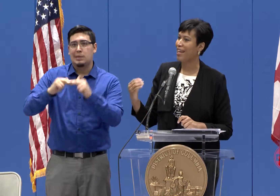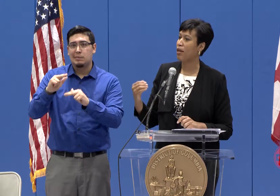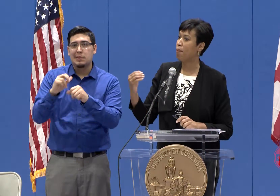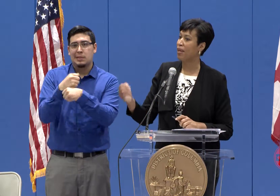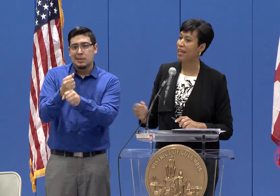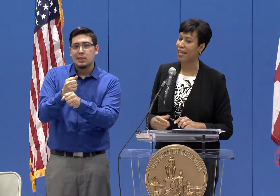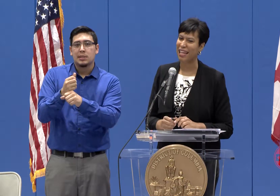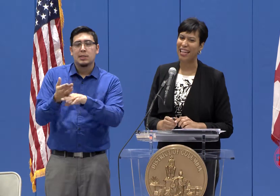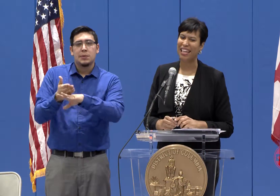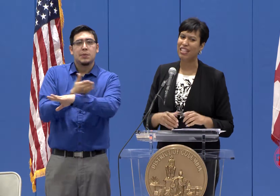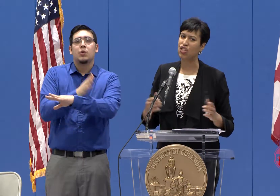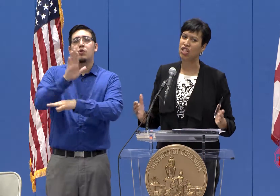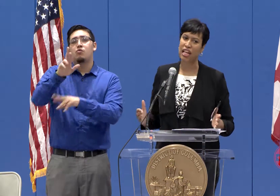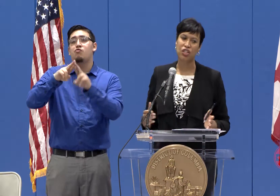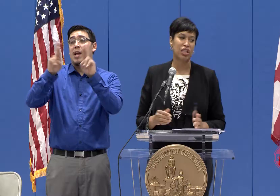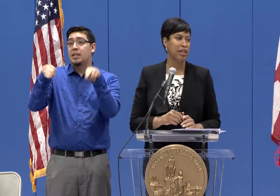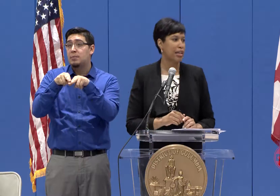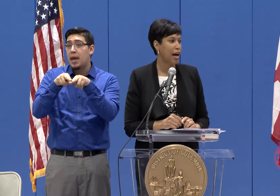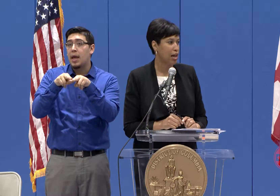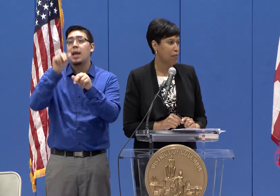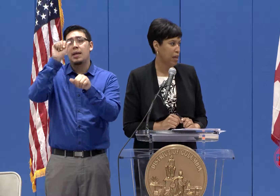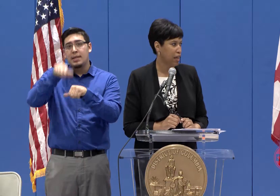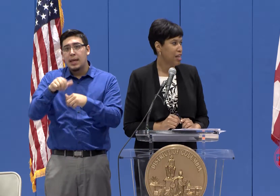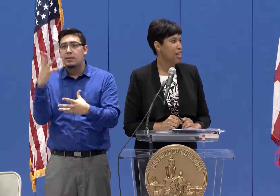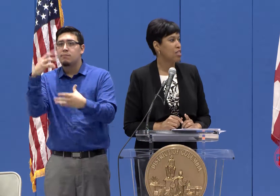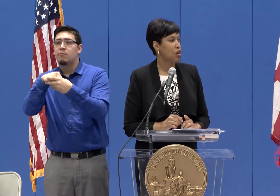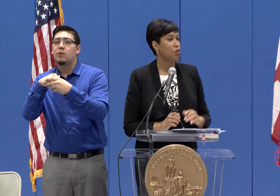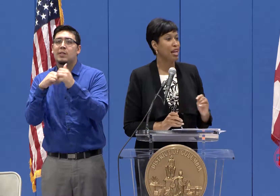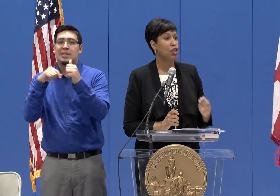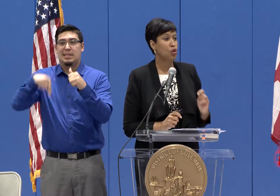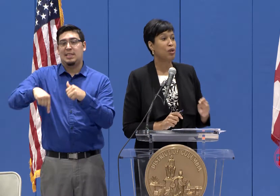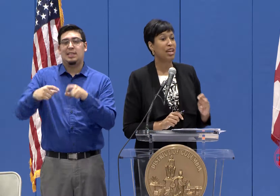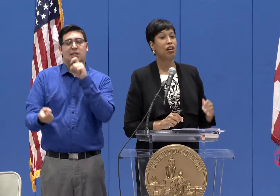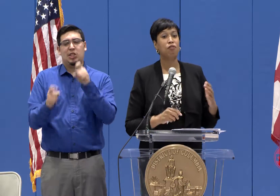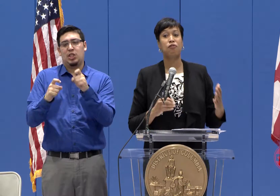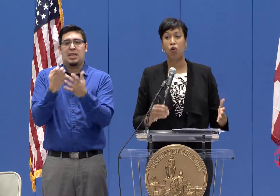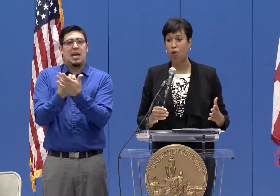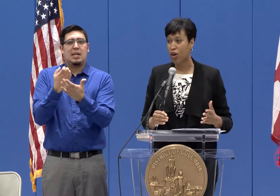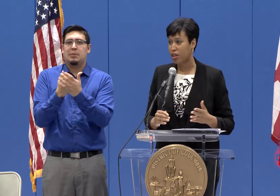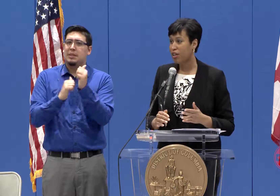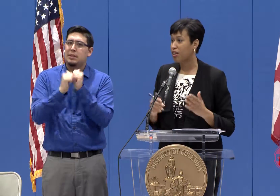AND COMPETE IN THIS CHANGING ECONOMY SO THAT YOU CAN AFFORD